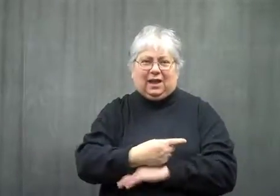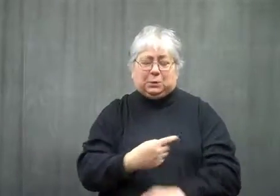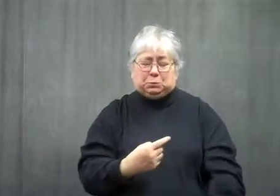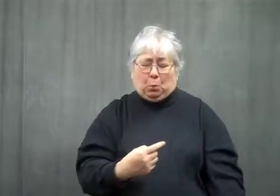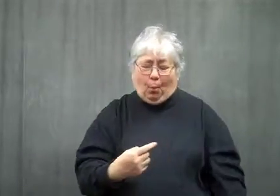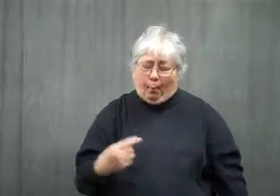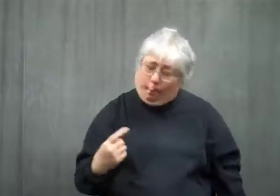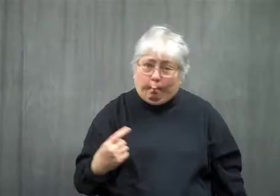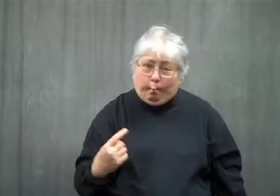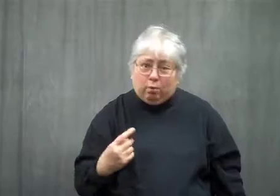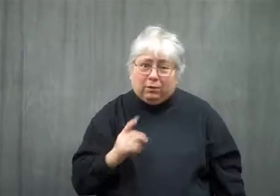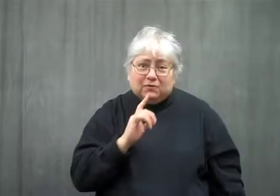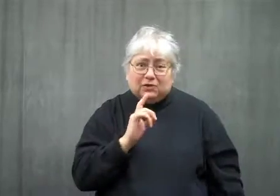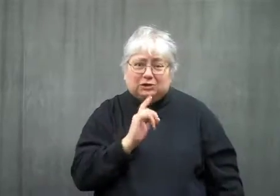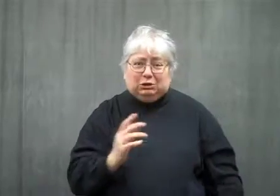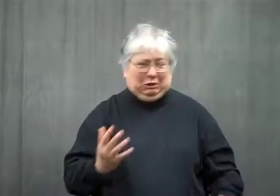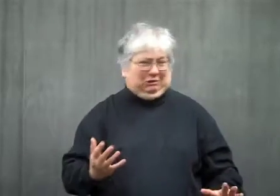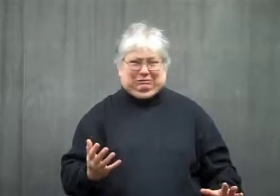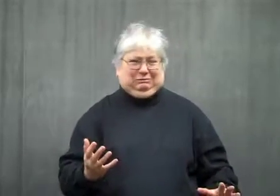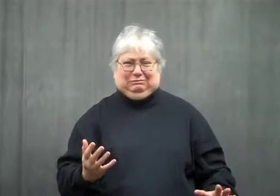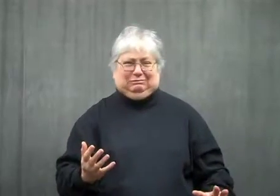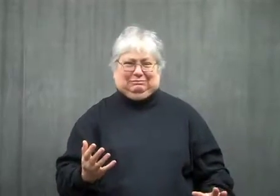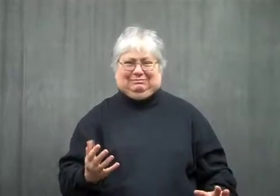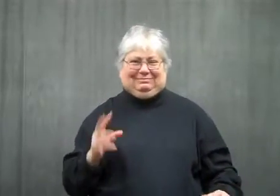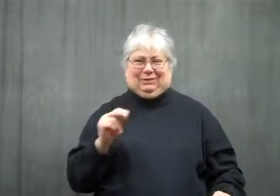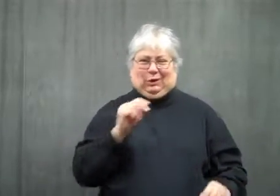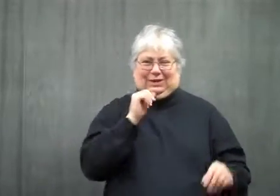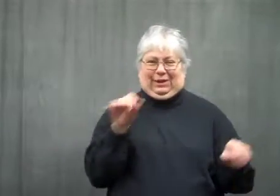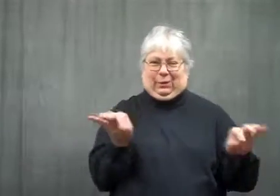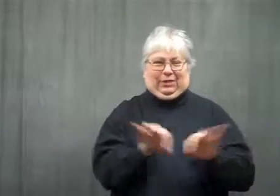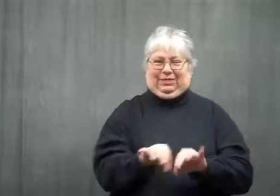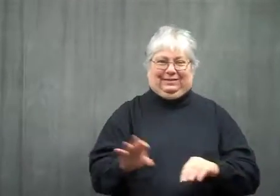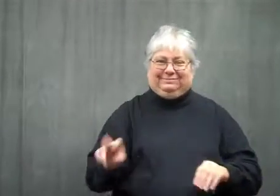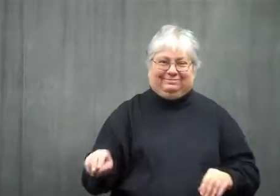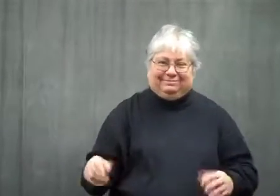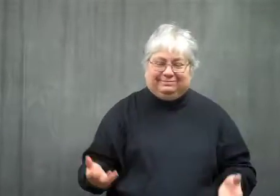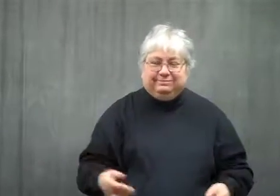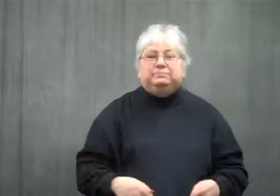Oh.. that would be hard to swallow!! That wouldn't be worth it.